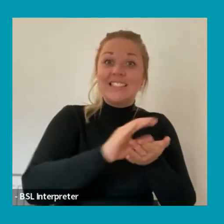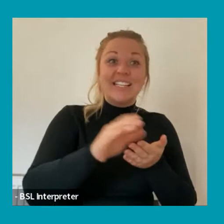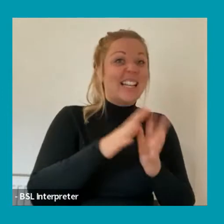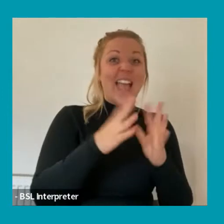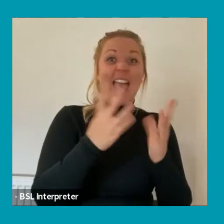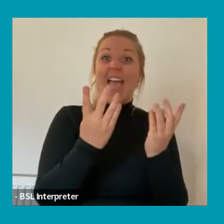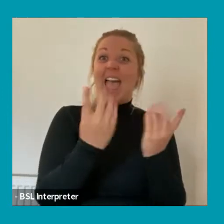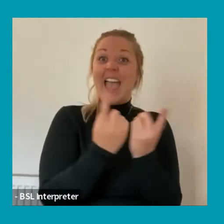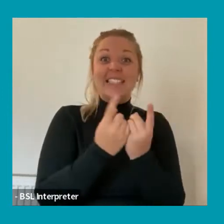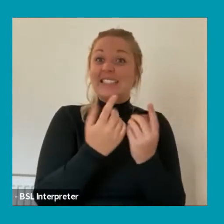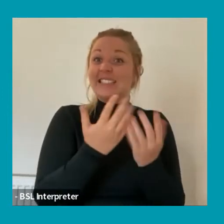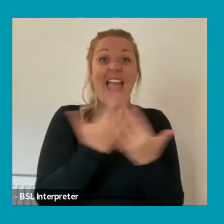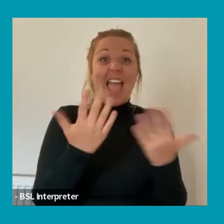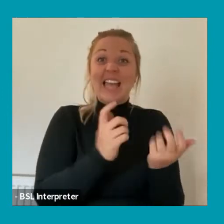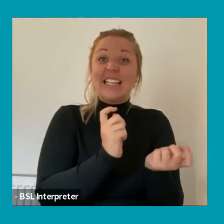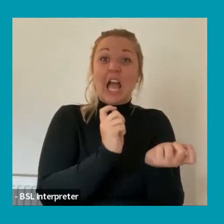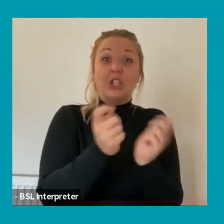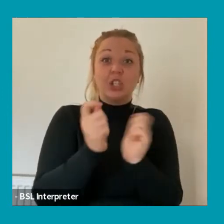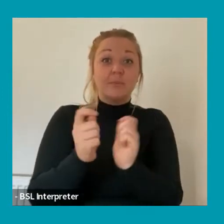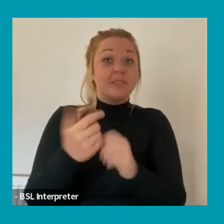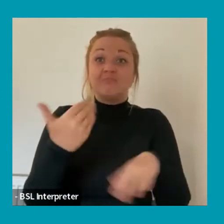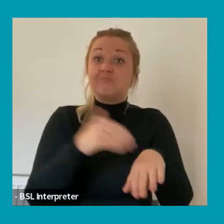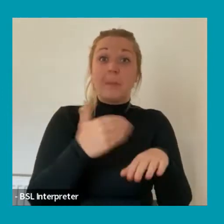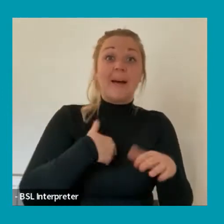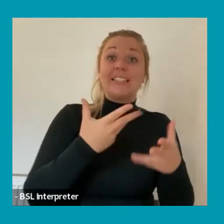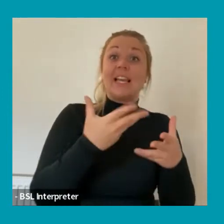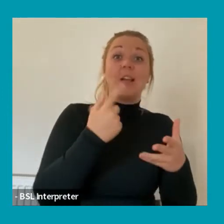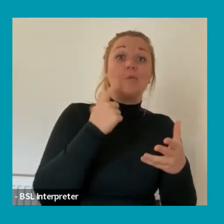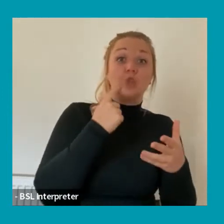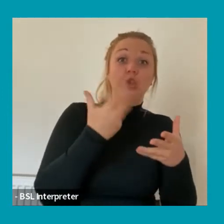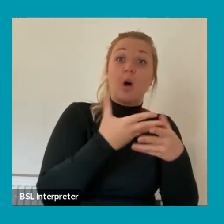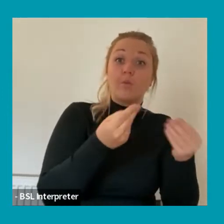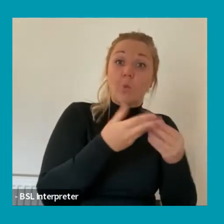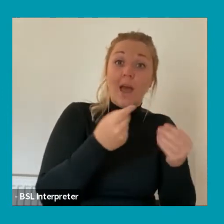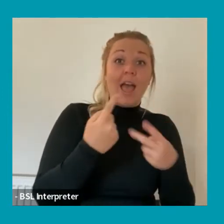Be it software or chair or screen or something like that.